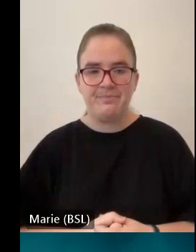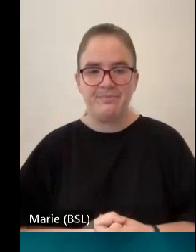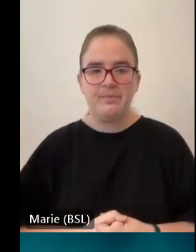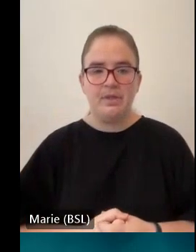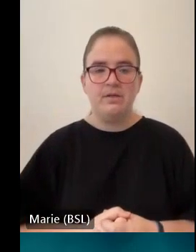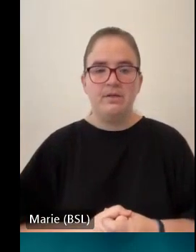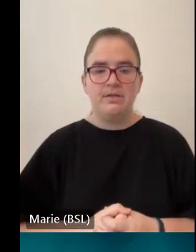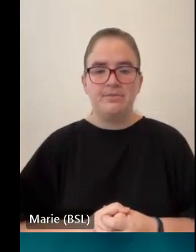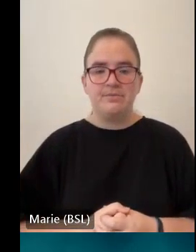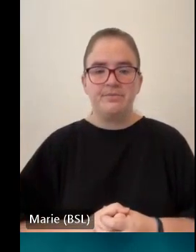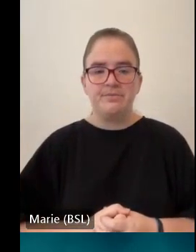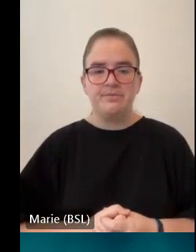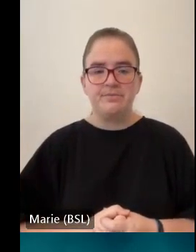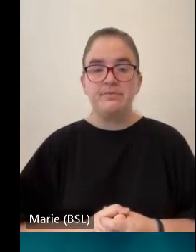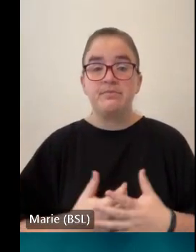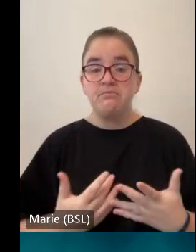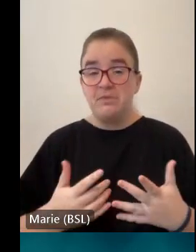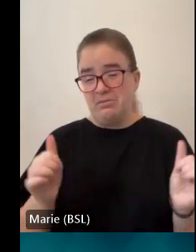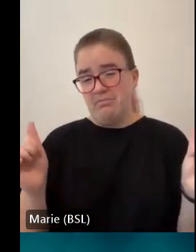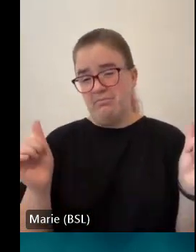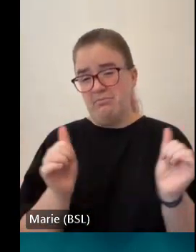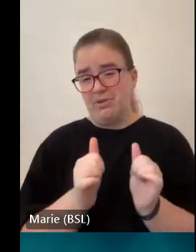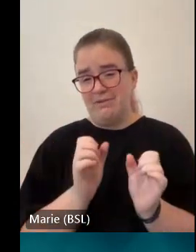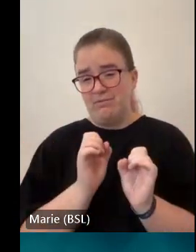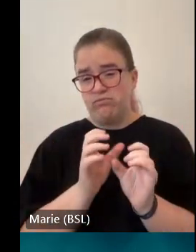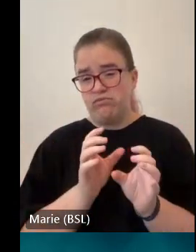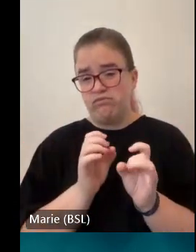And then just a little bit, obviously we say most of our